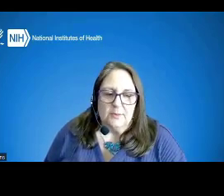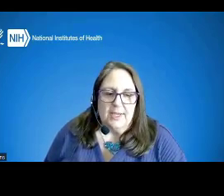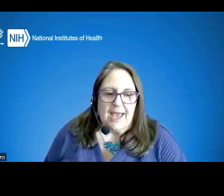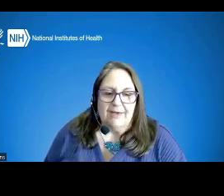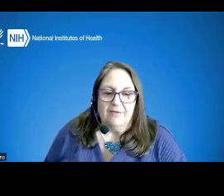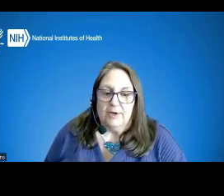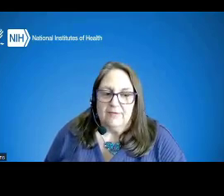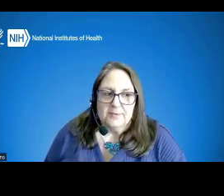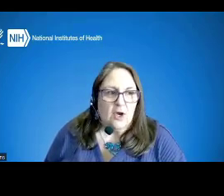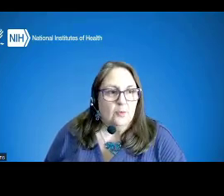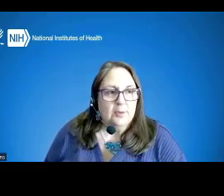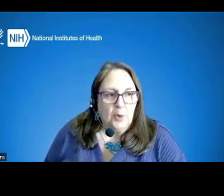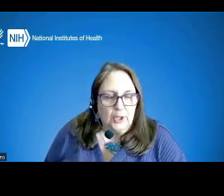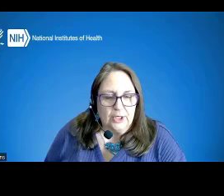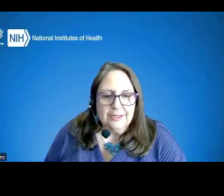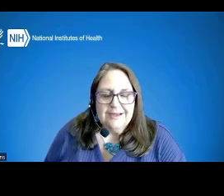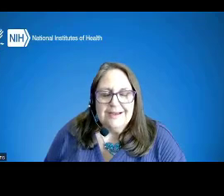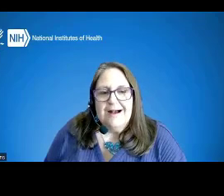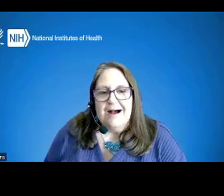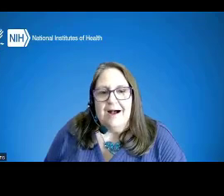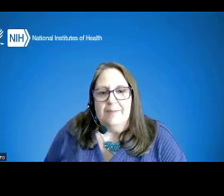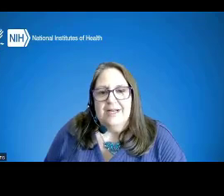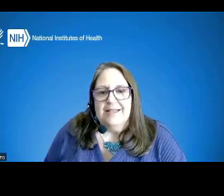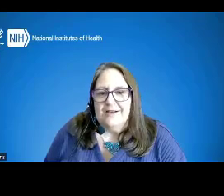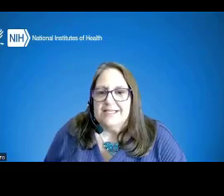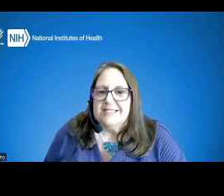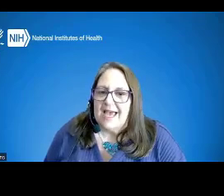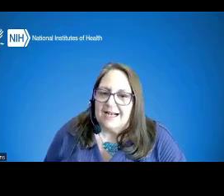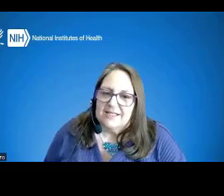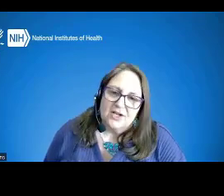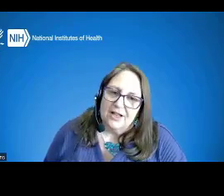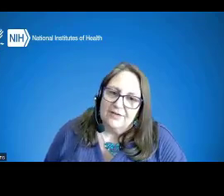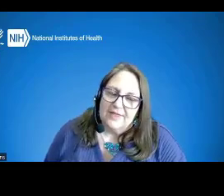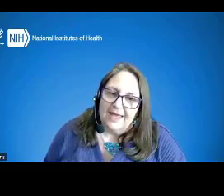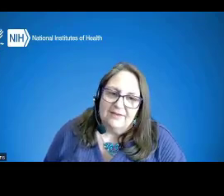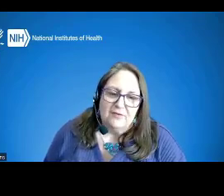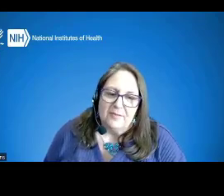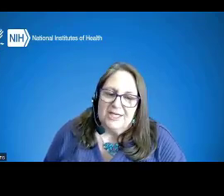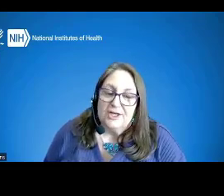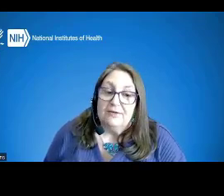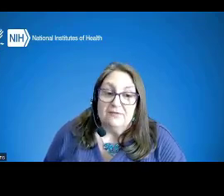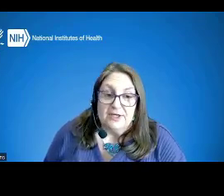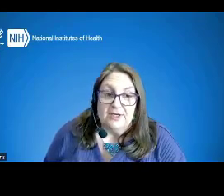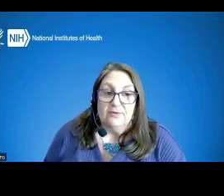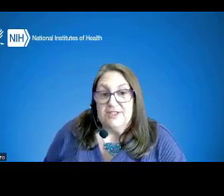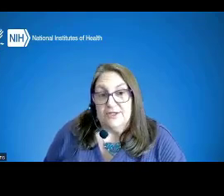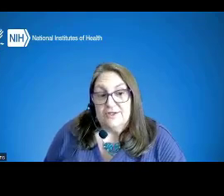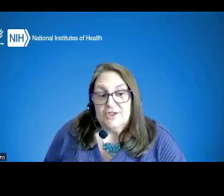and one of them is called RePORTER that allows us to access all of that information on funded research.